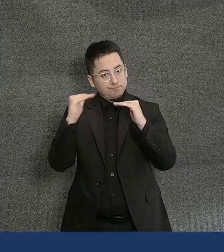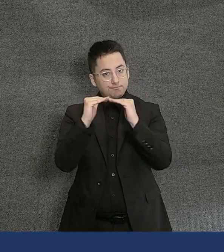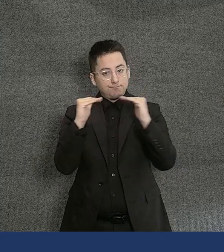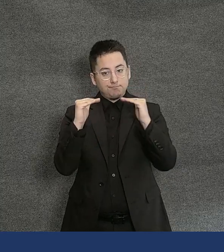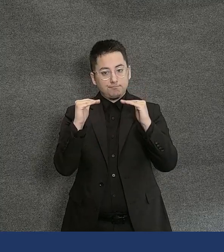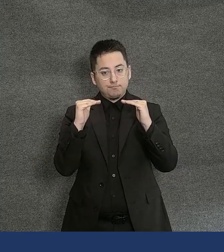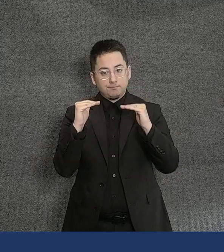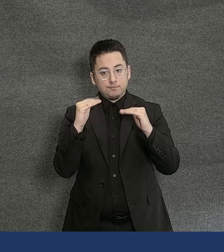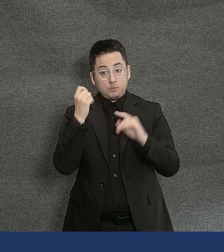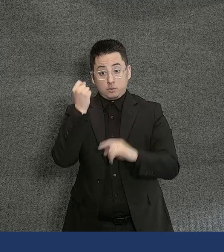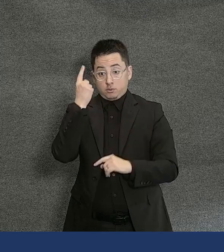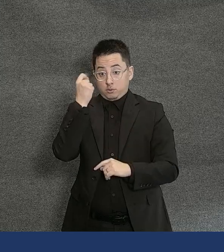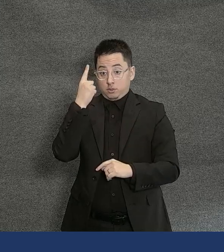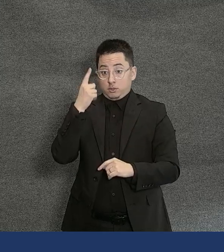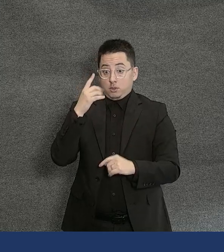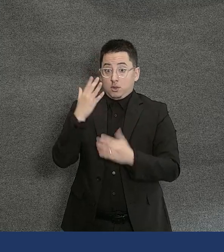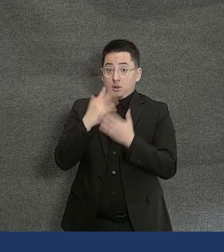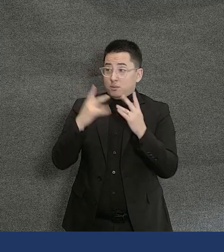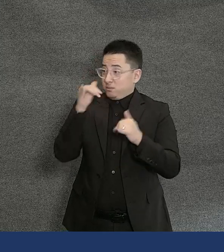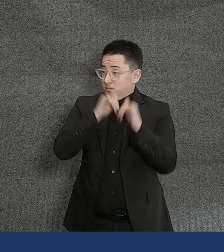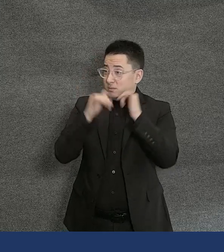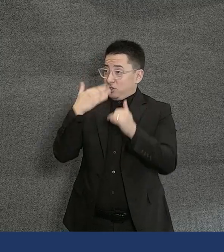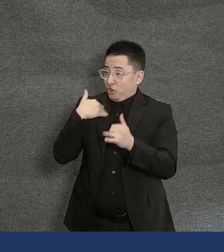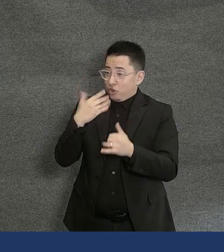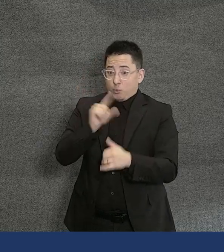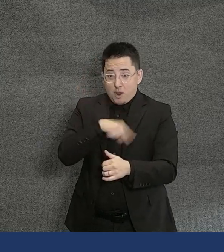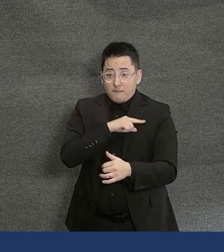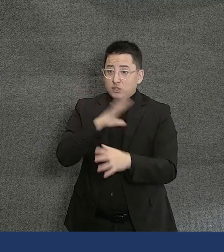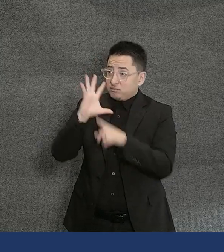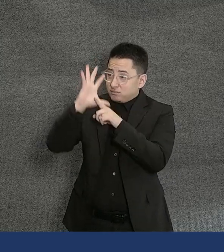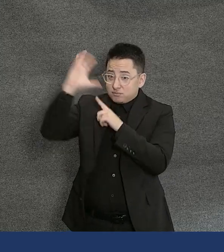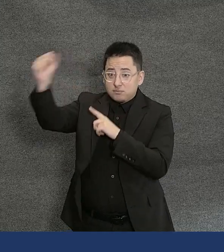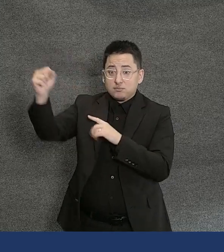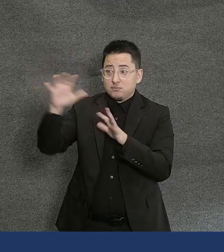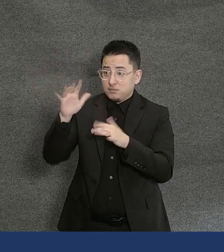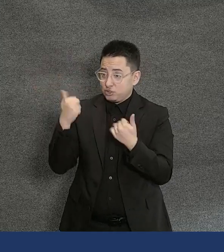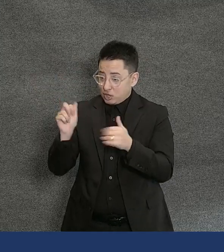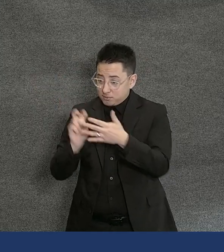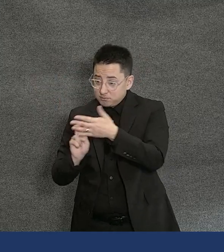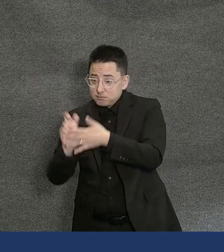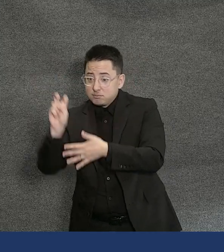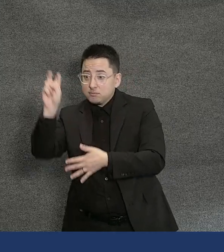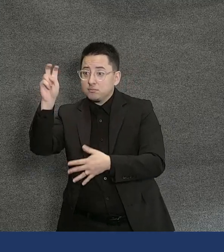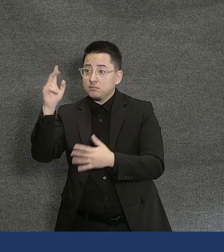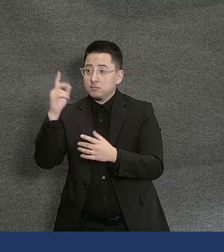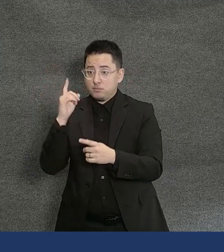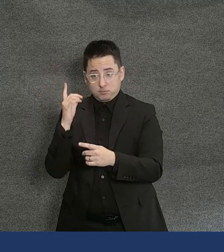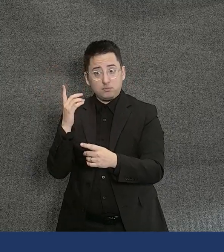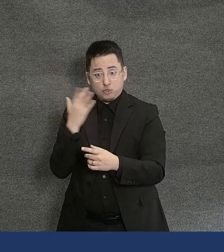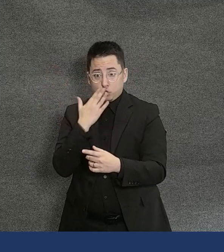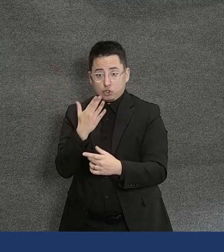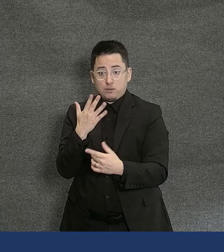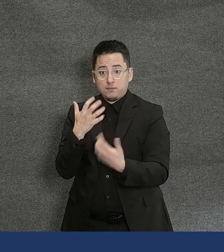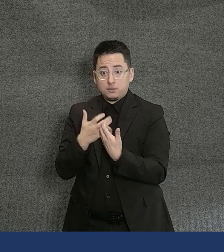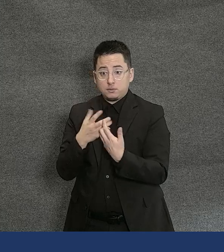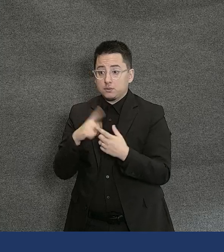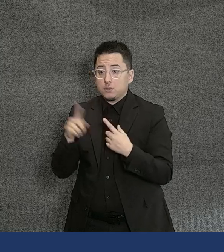and takes an opportunity to move up and become a supervisor, only to find out that the folks that they're supervising